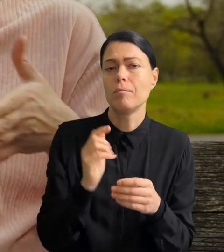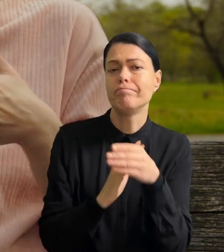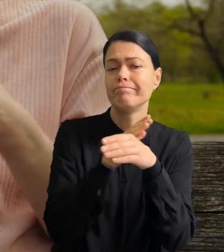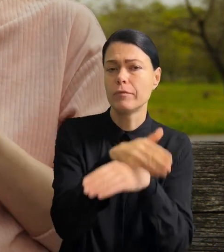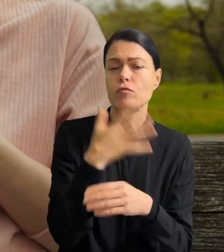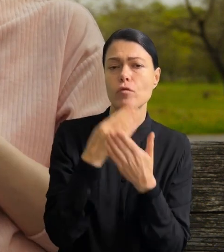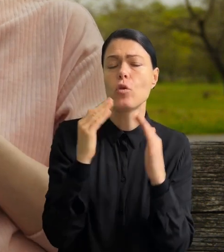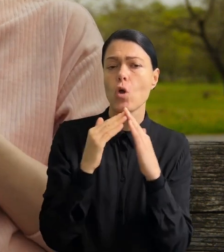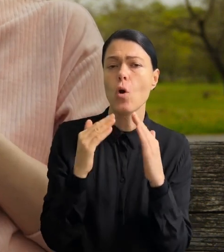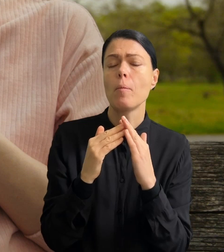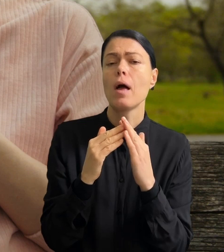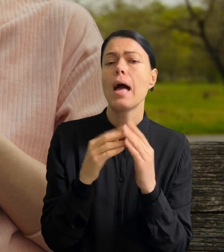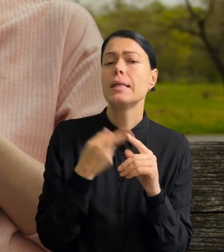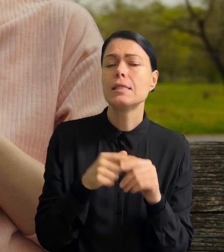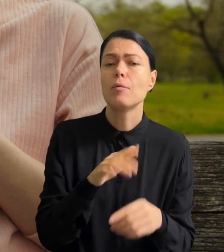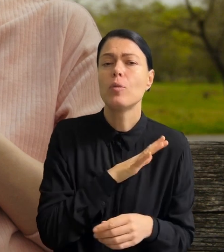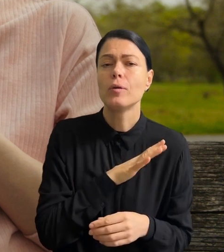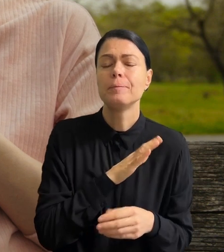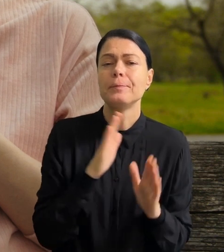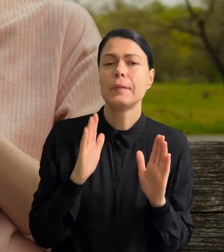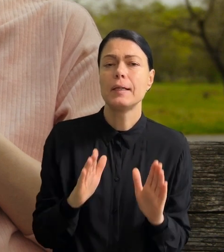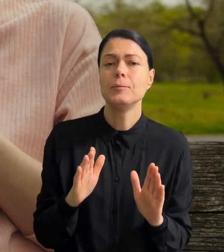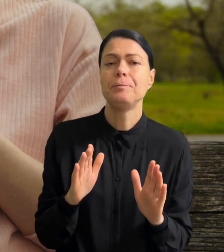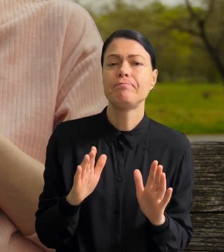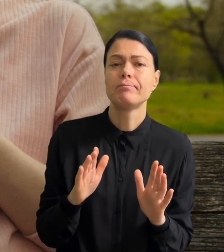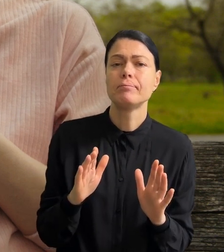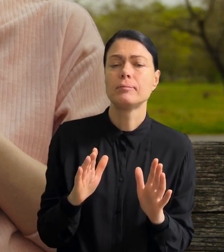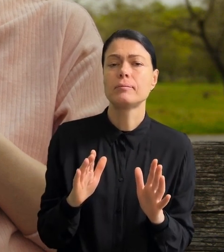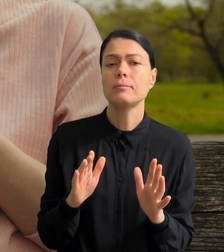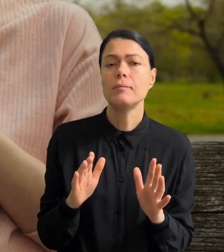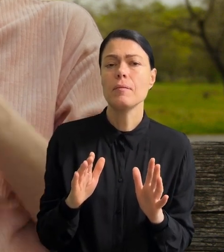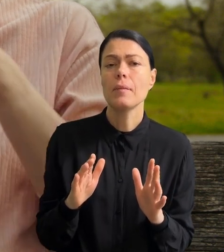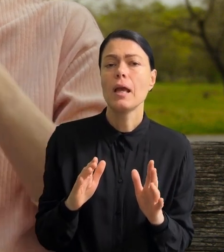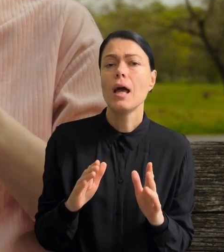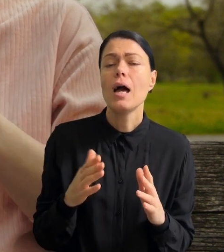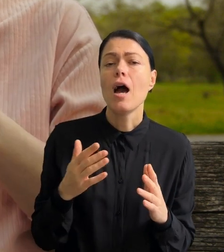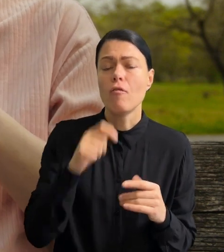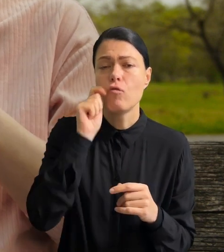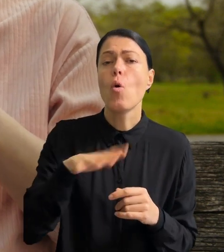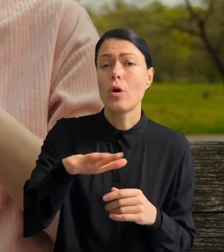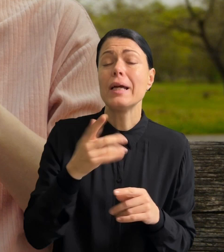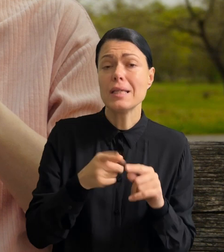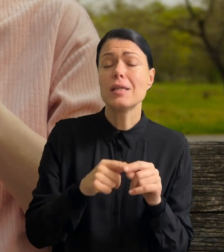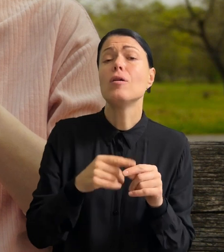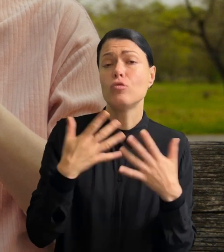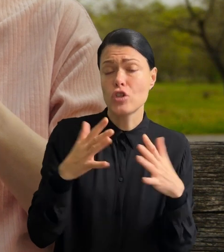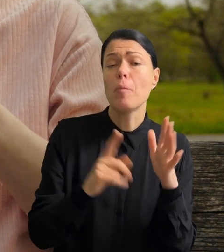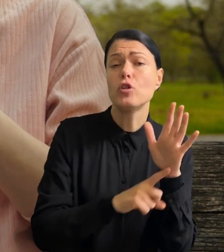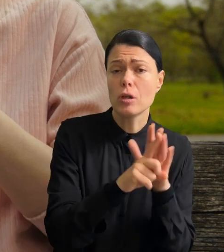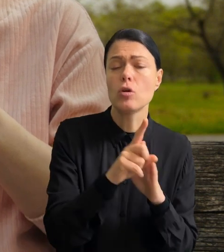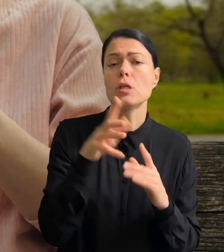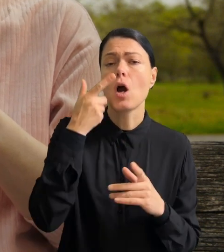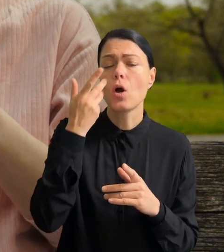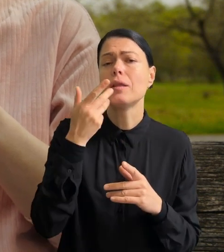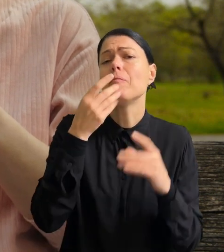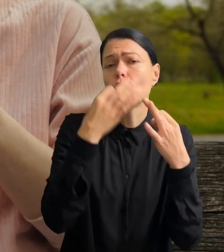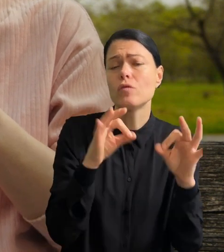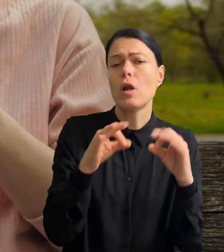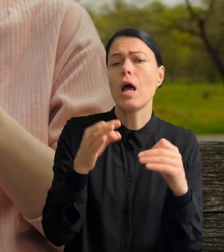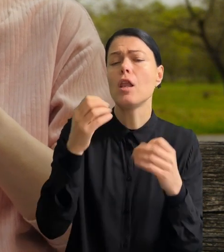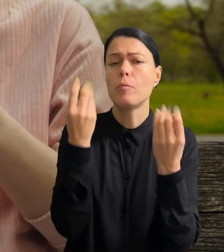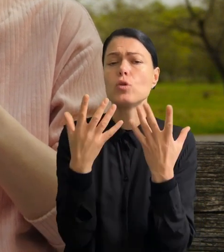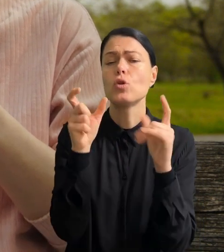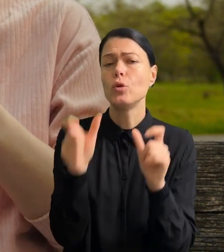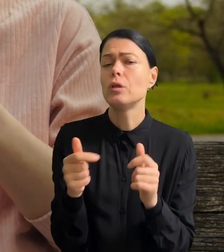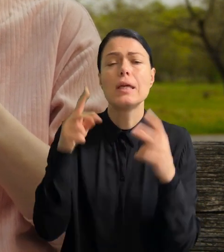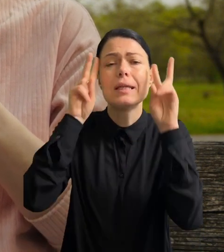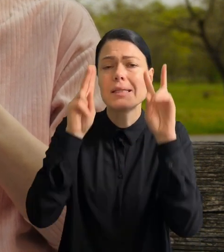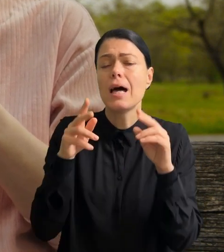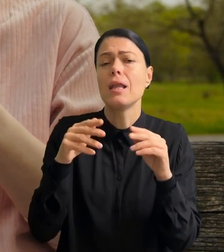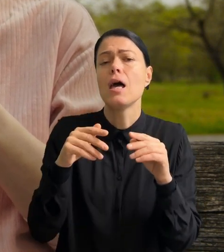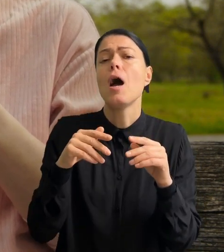It was almost like in Ukraine when we lived there. We were welcomed by people who didn’t know us. And we lived with them.